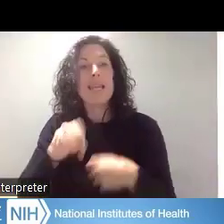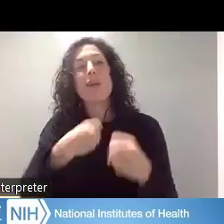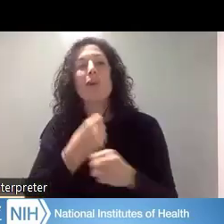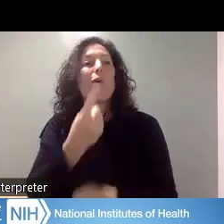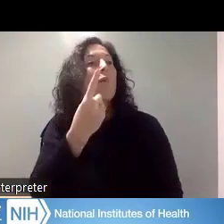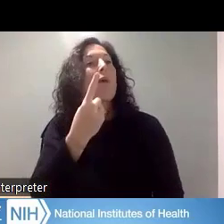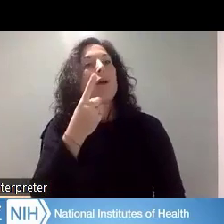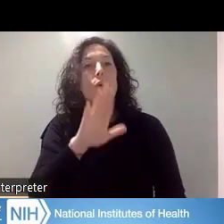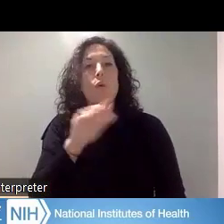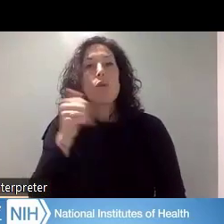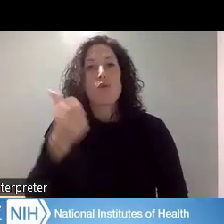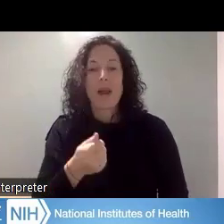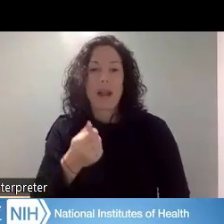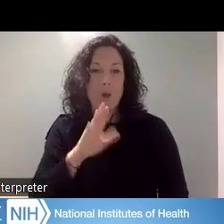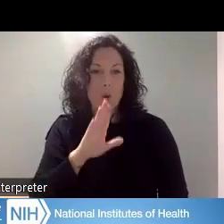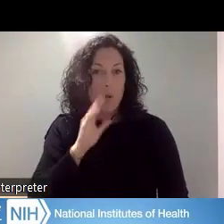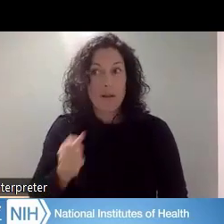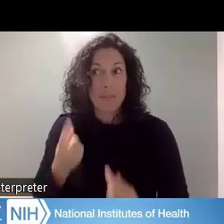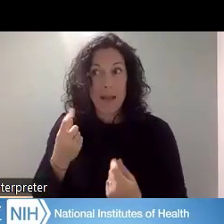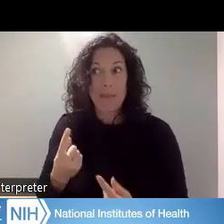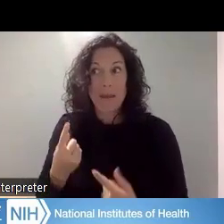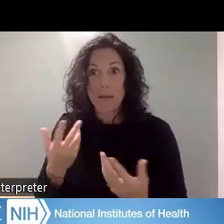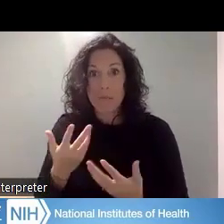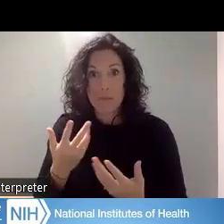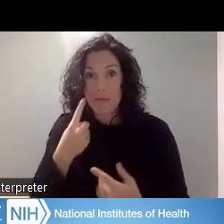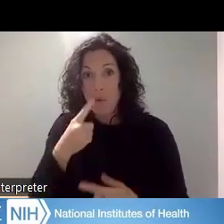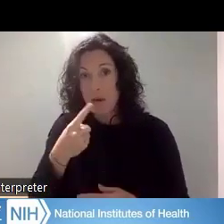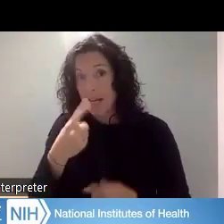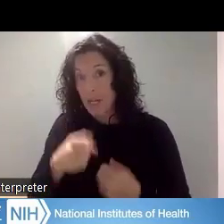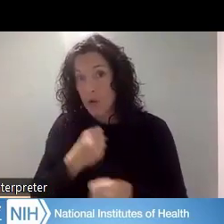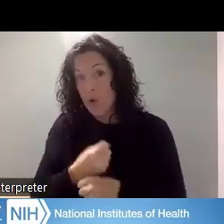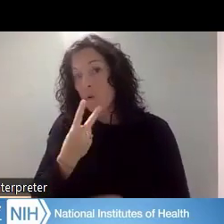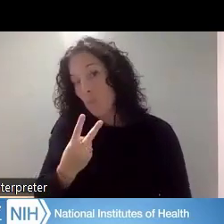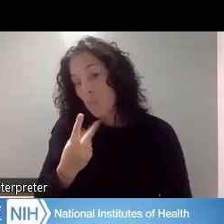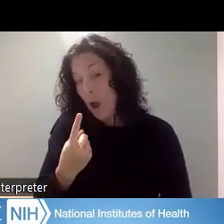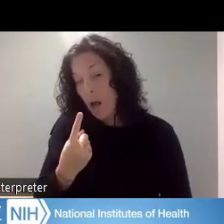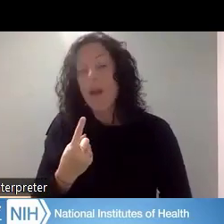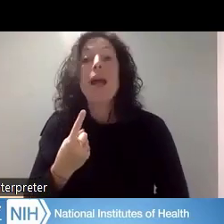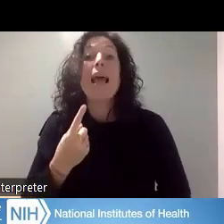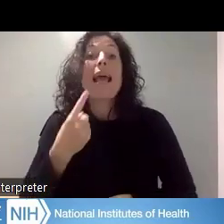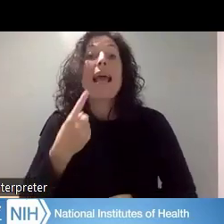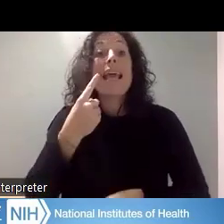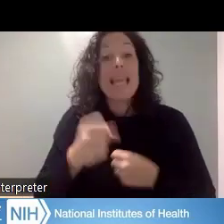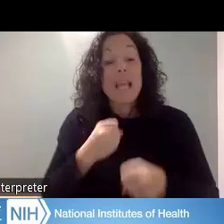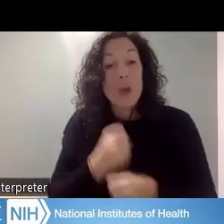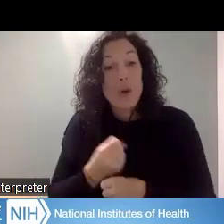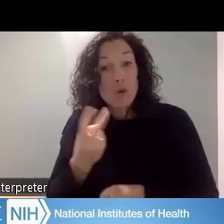of course you would put your expenditure amount for year one, but then in year two you would be reporting expenditures